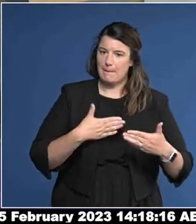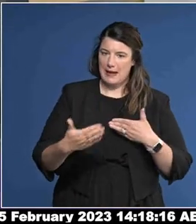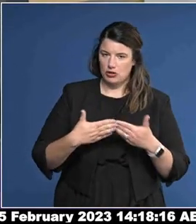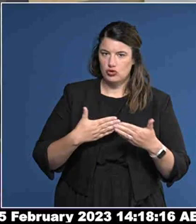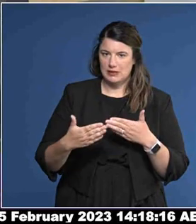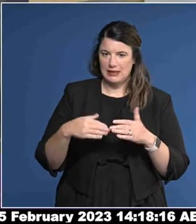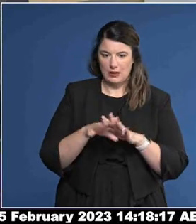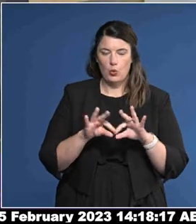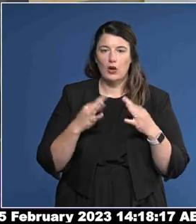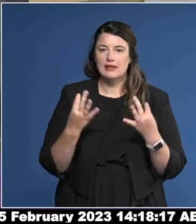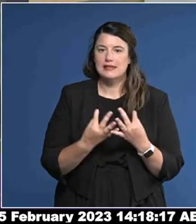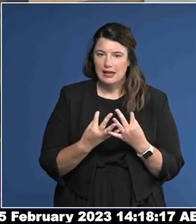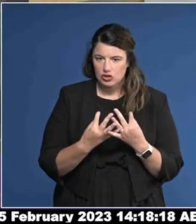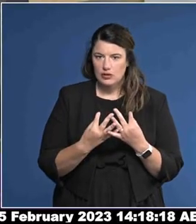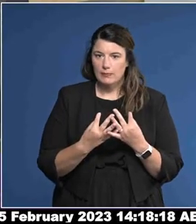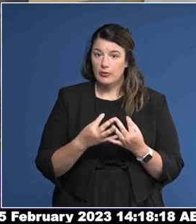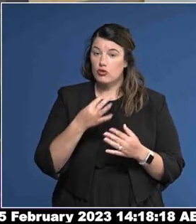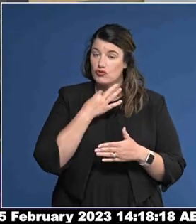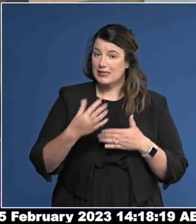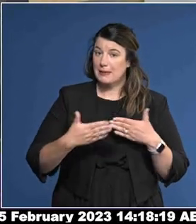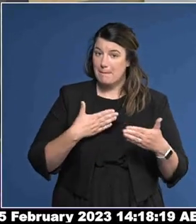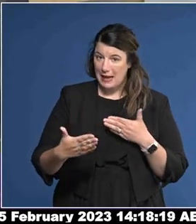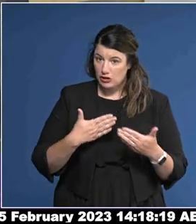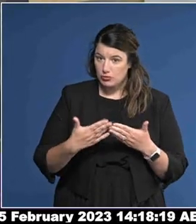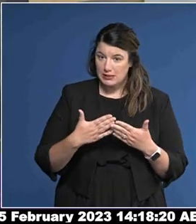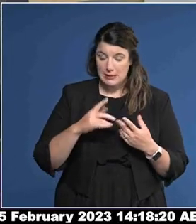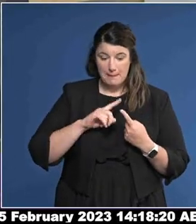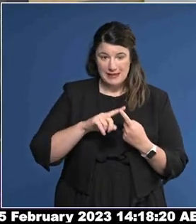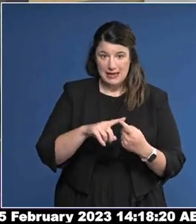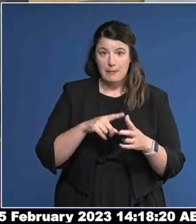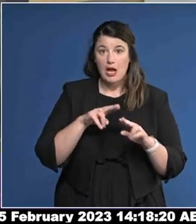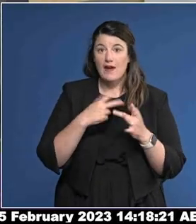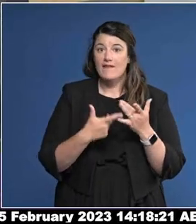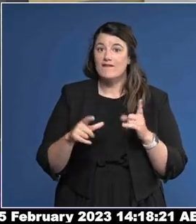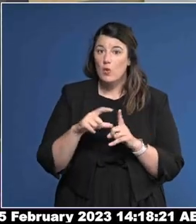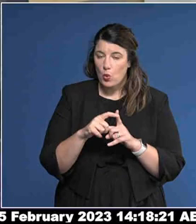The risk management framework maintained by Afford was fundamentally deficient in